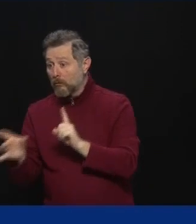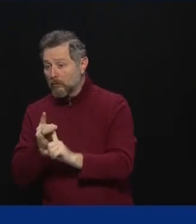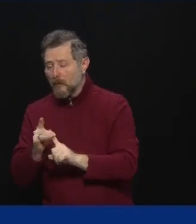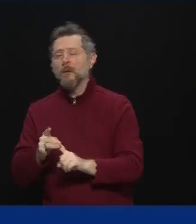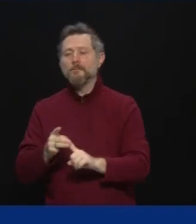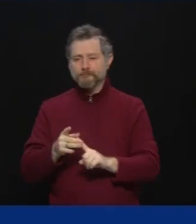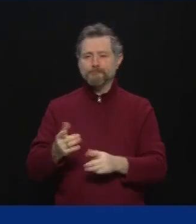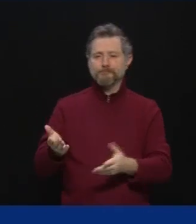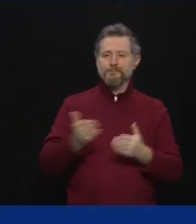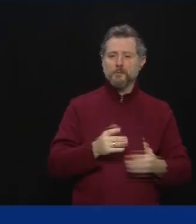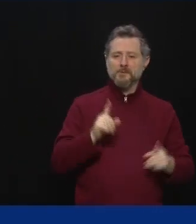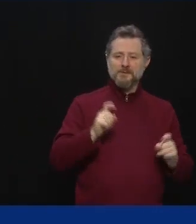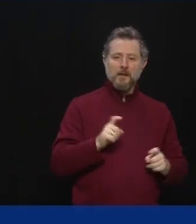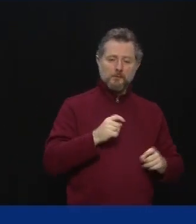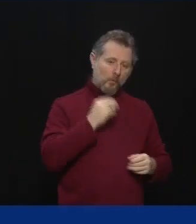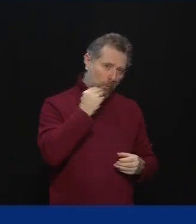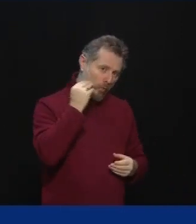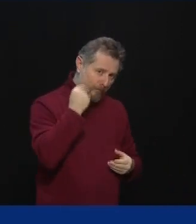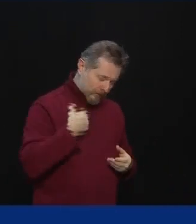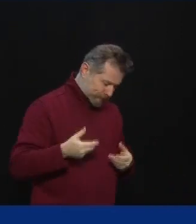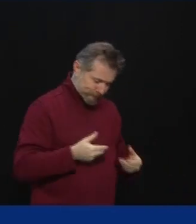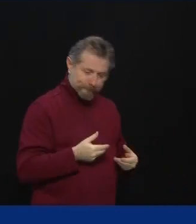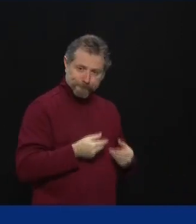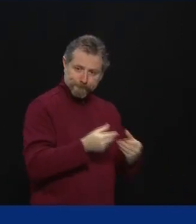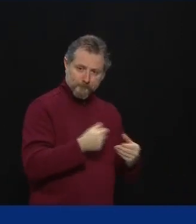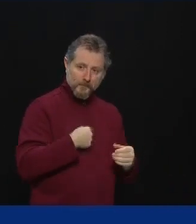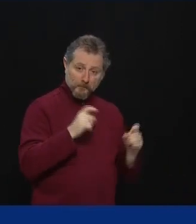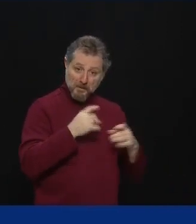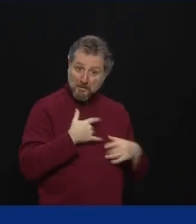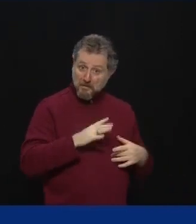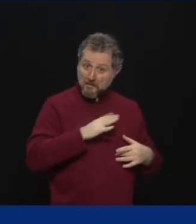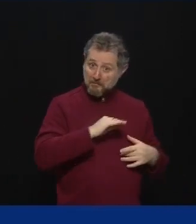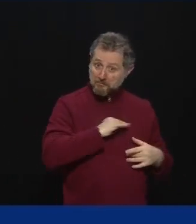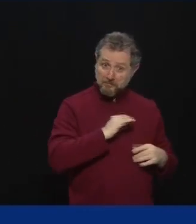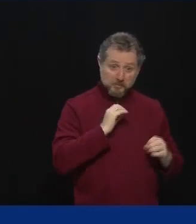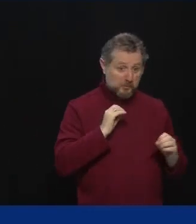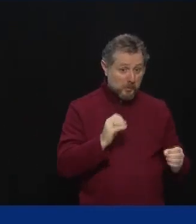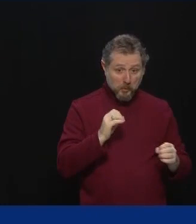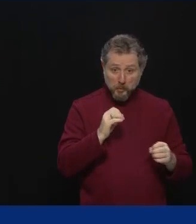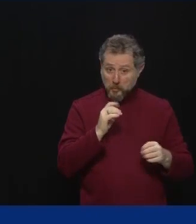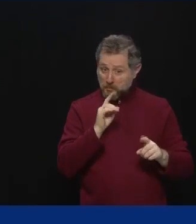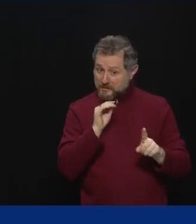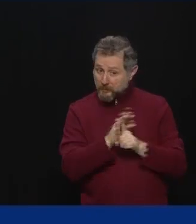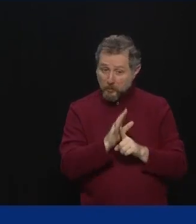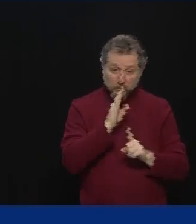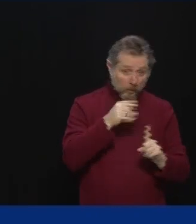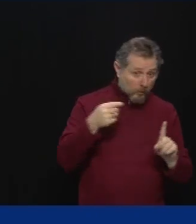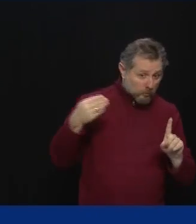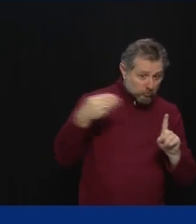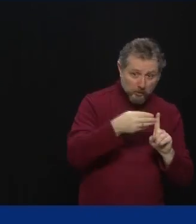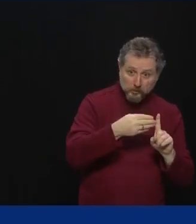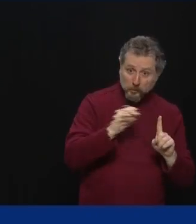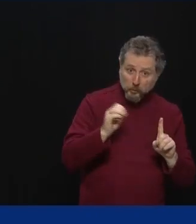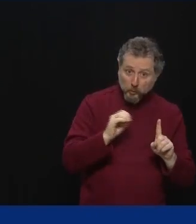THEM. THEY CAN TAKE THEM HOME IN THEIR BACKPACK IF SOMEONE IN SCHOOL